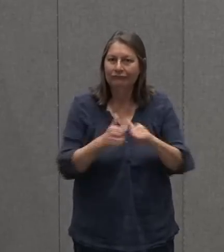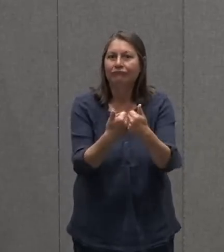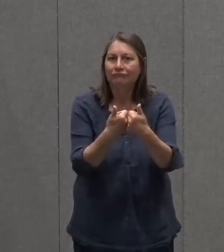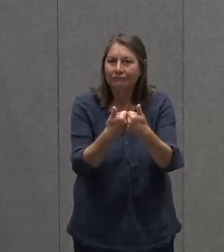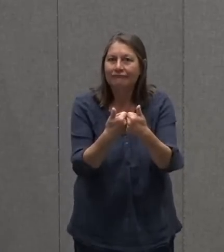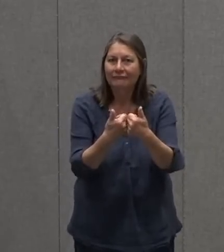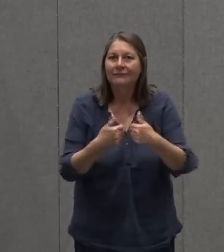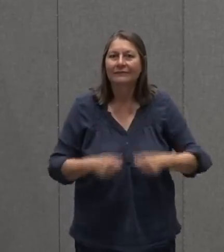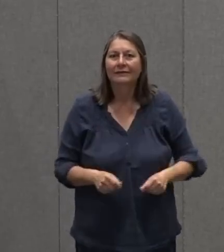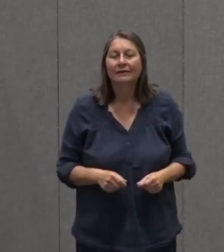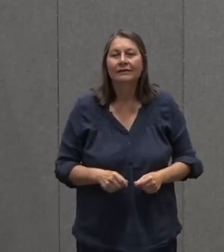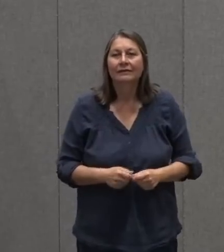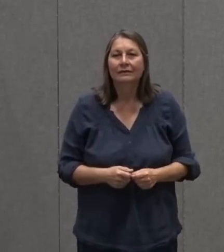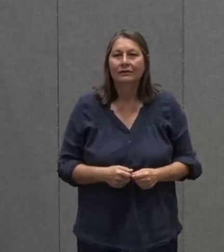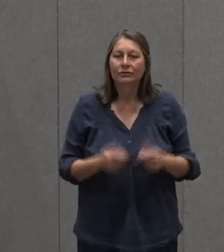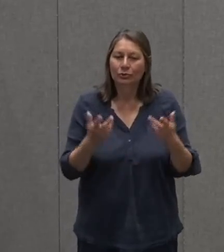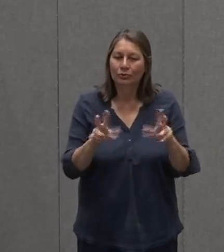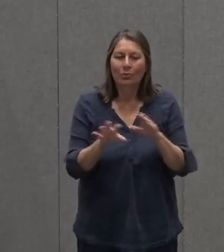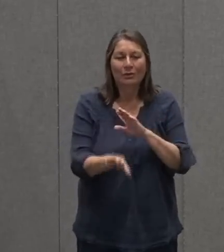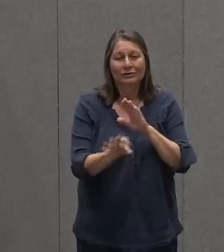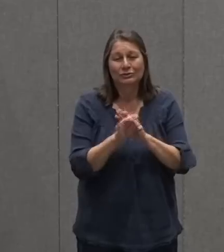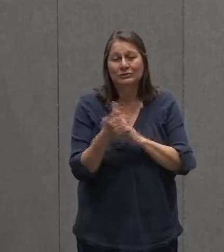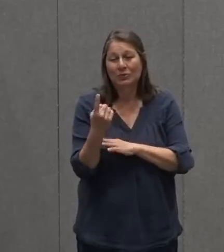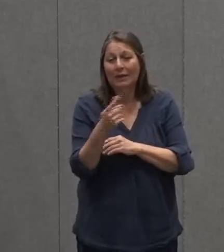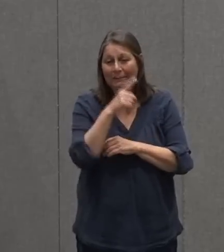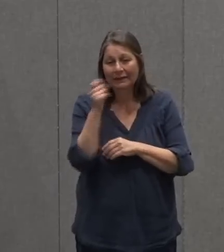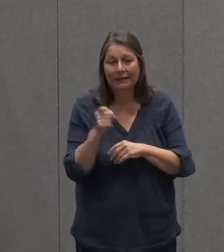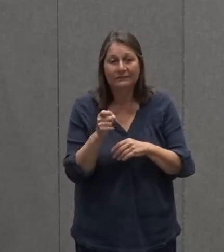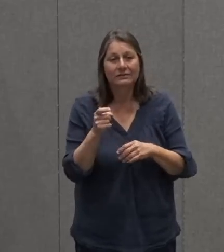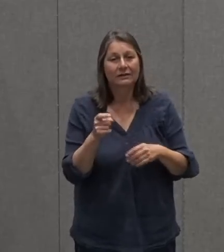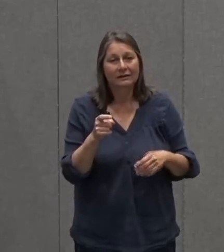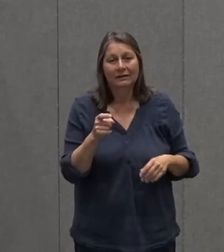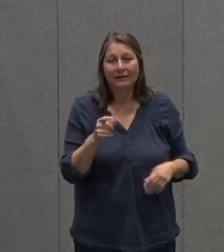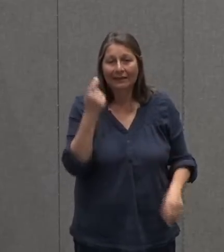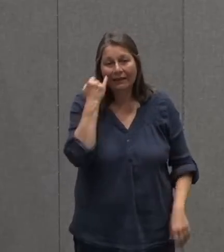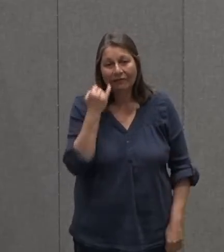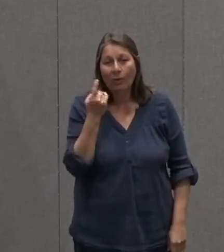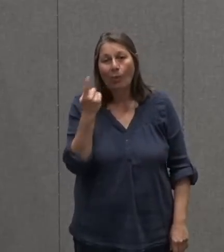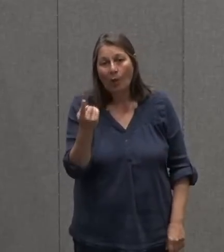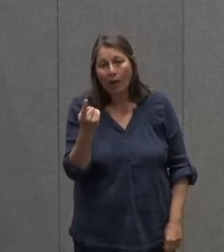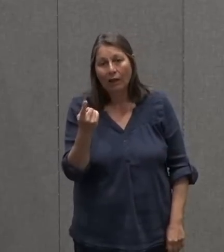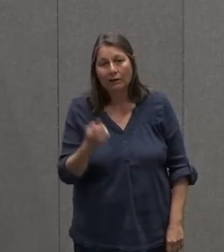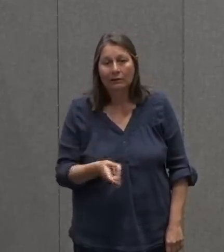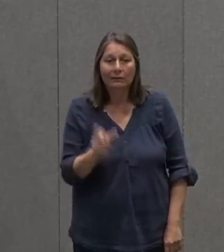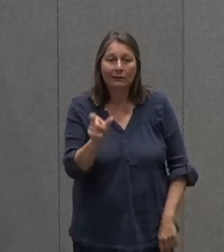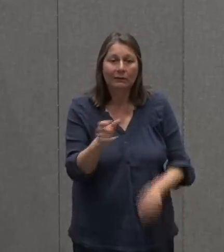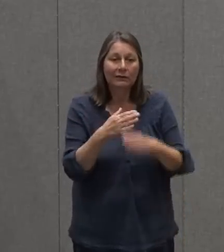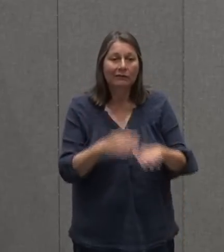Reason you don't want to choose one is because then you would be doing this just about every time you would be saying that number,